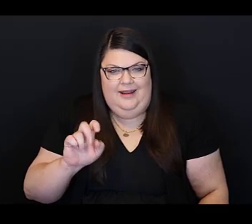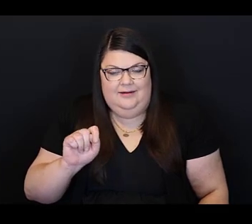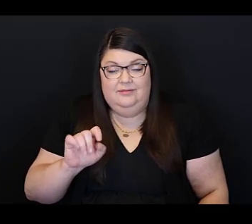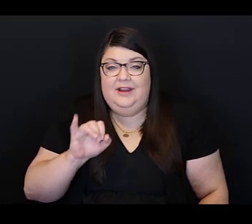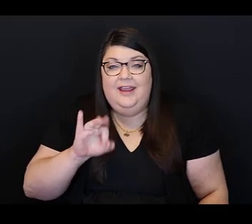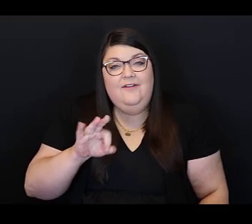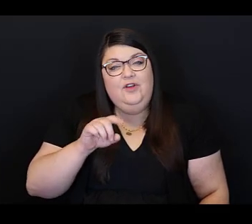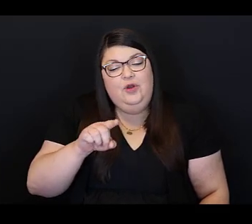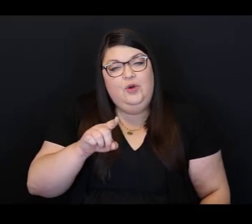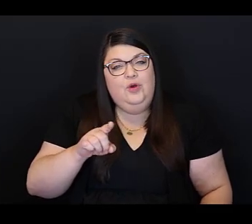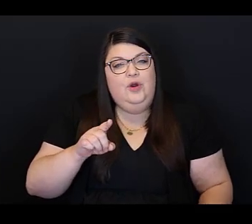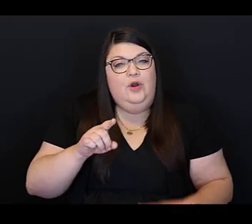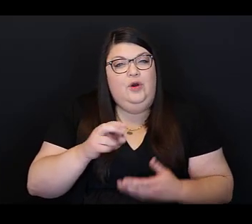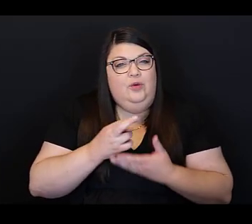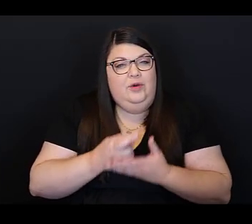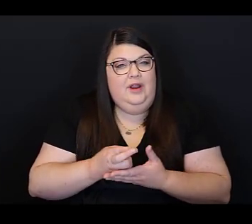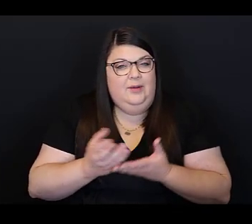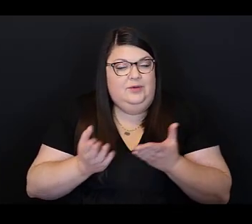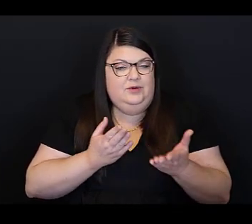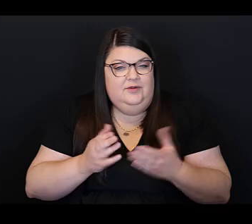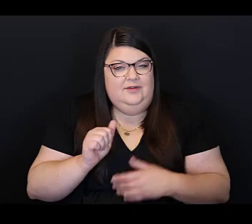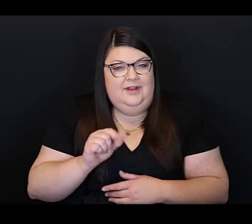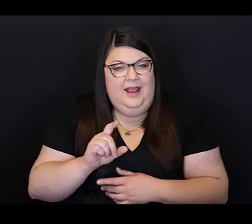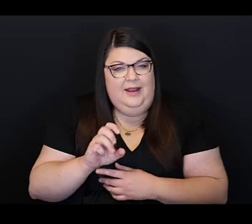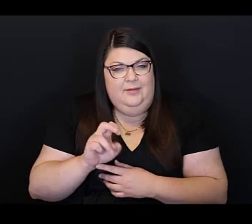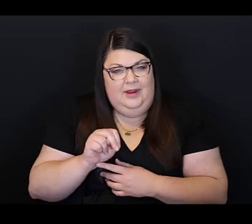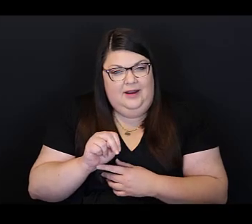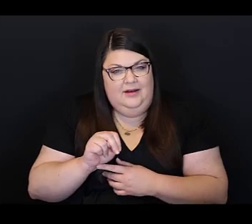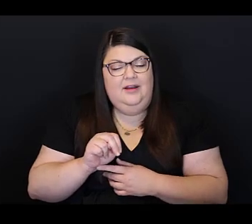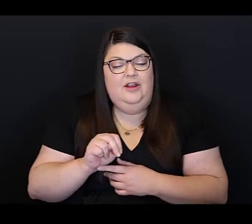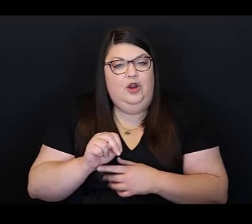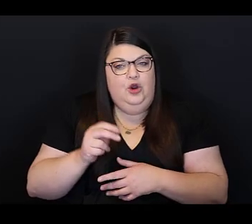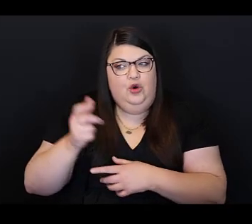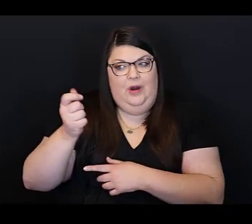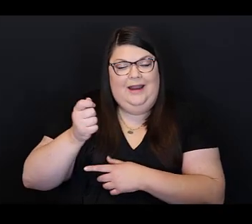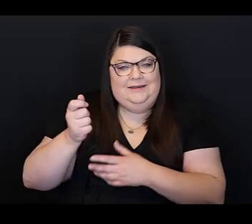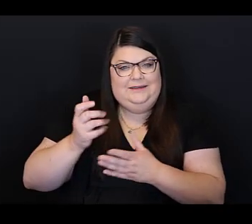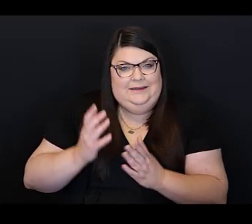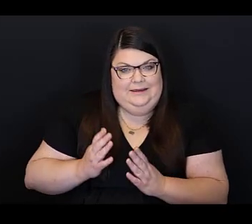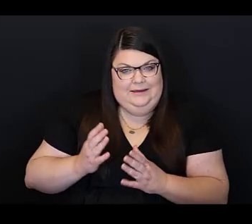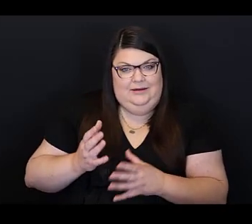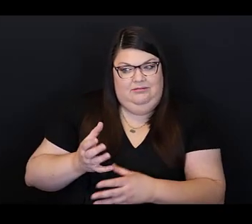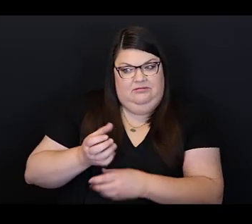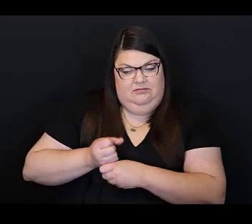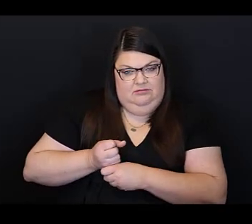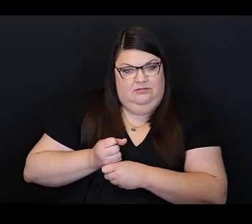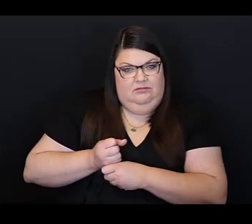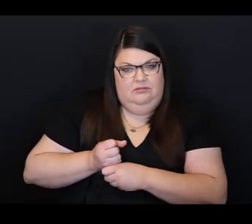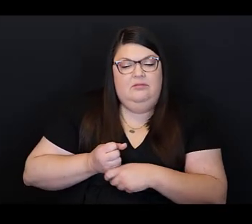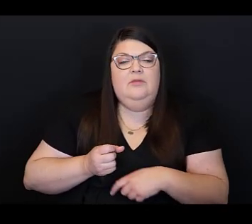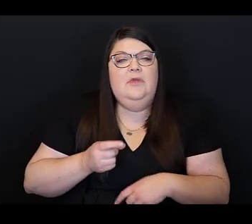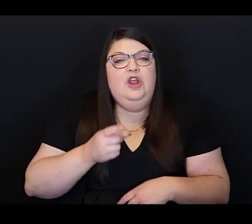a Rehabilitation Services Administration (RSA) grantee you typically have about 90